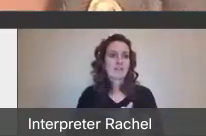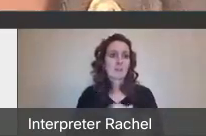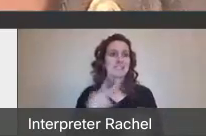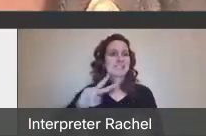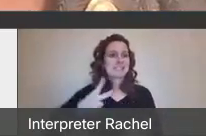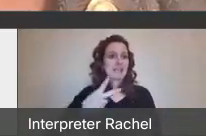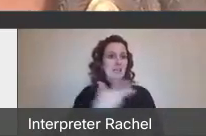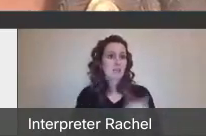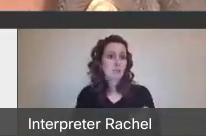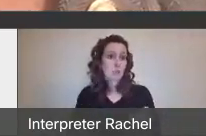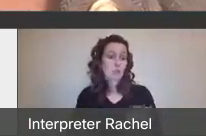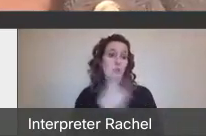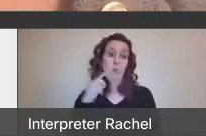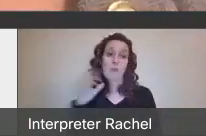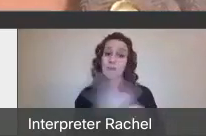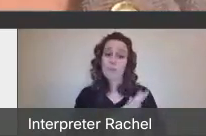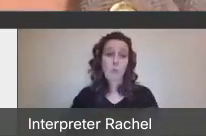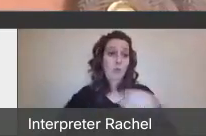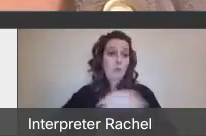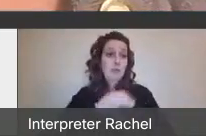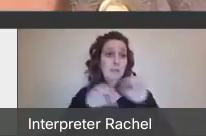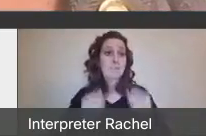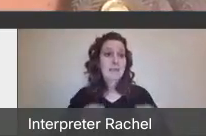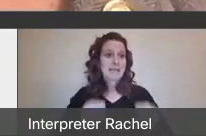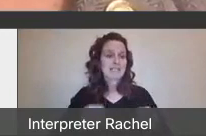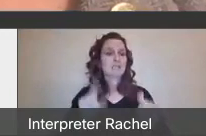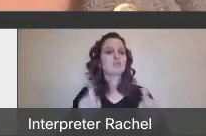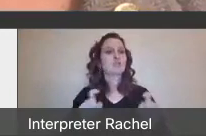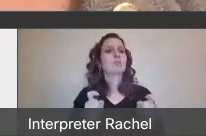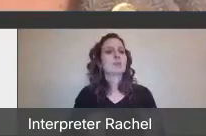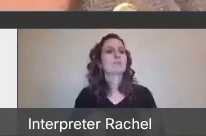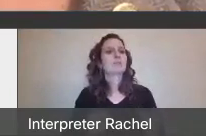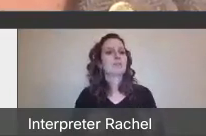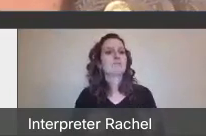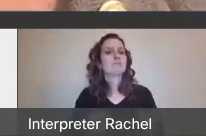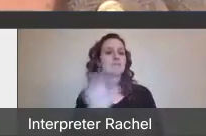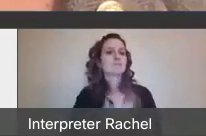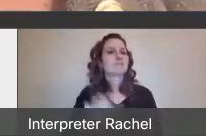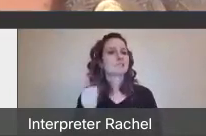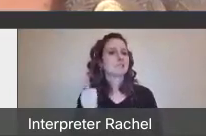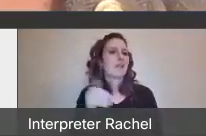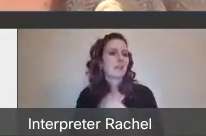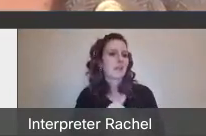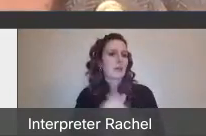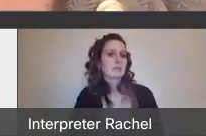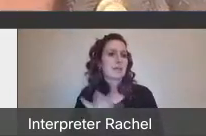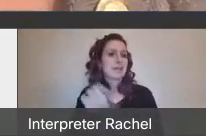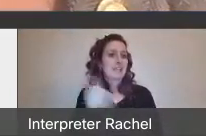its full capacity, it should be able to do a total of close to 10,000 people a day. That would